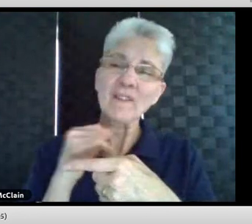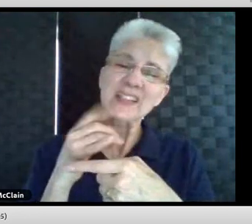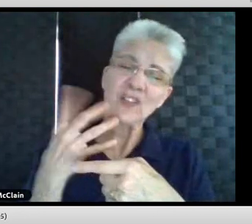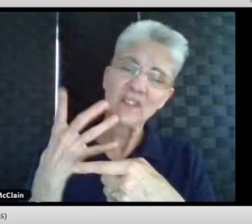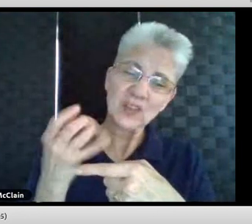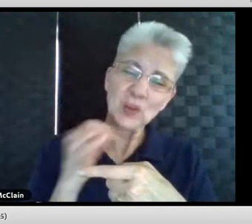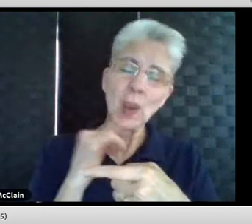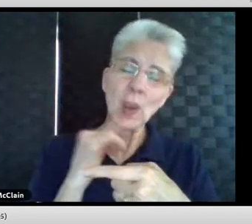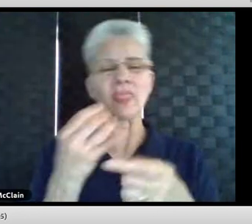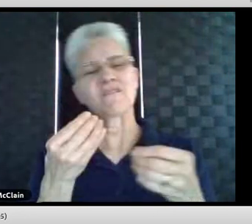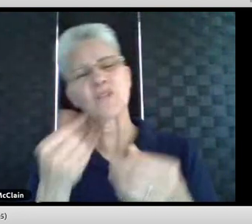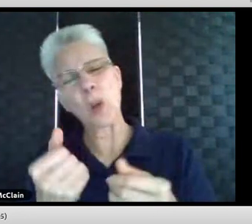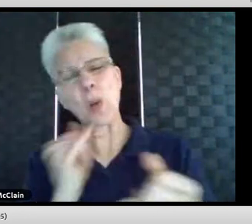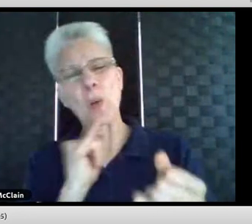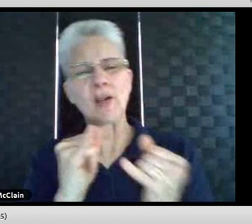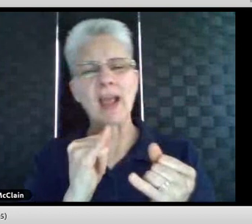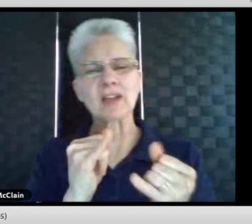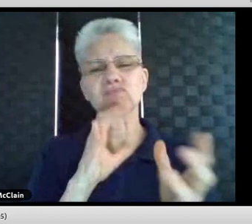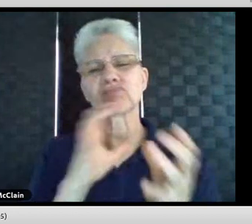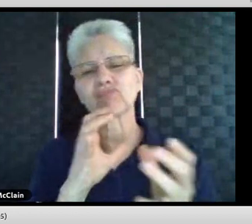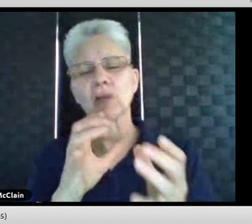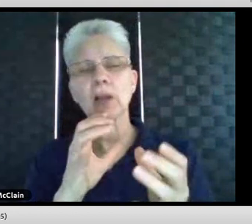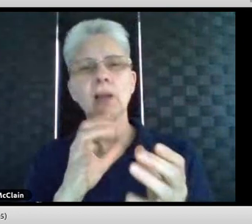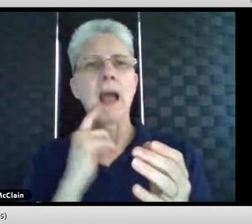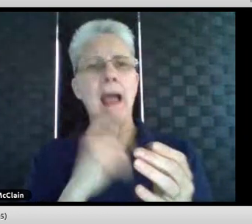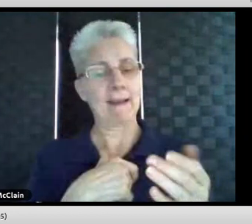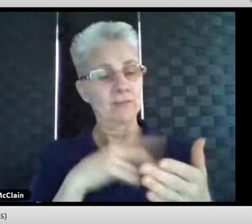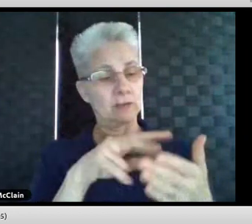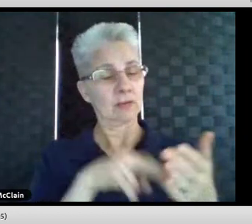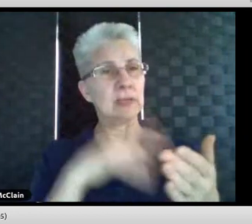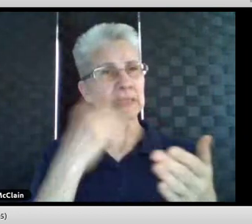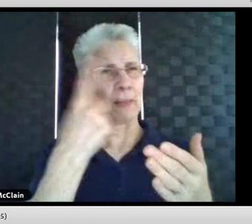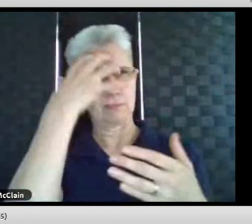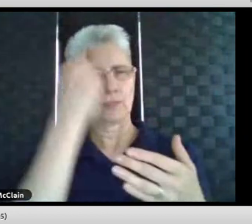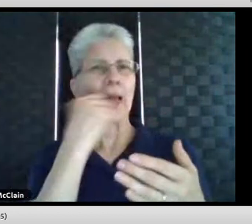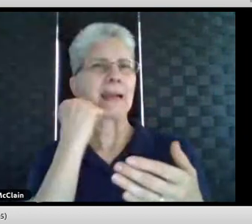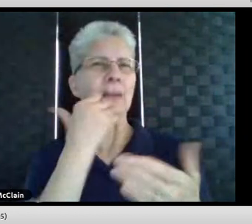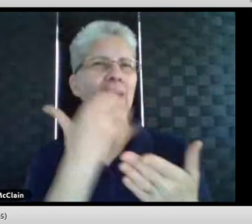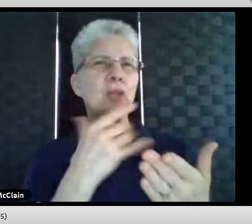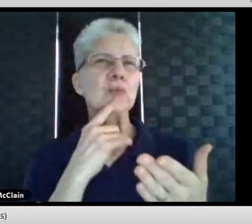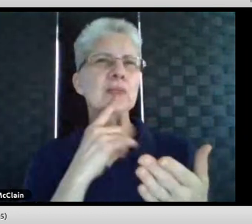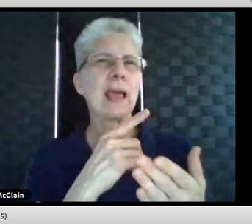if it's digital, to go well with scripting and, you know, things that we commonly say in person or digitally.